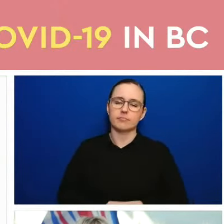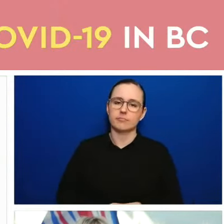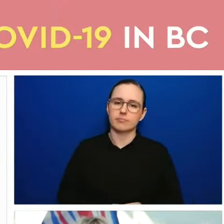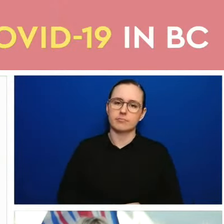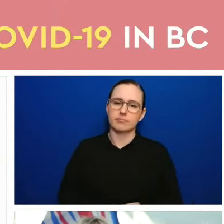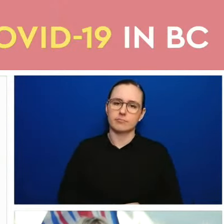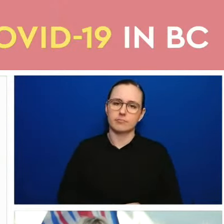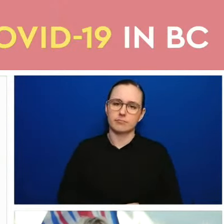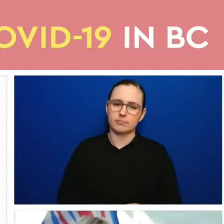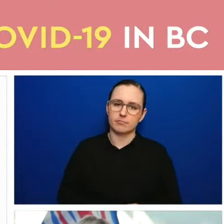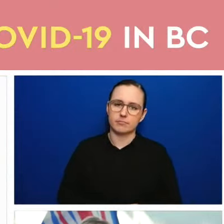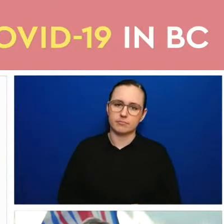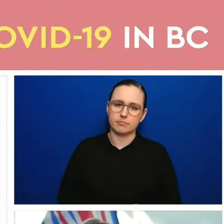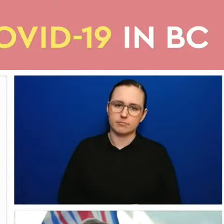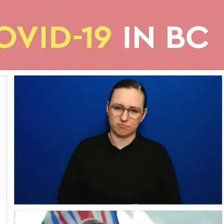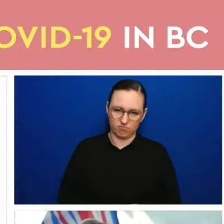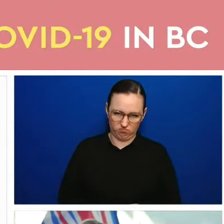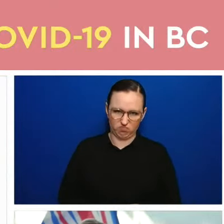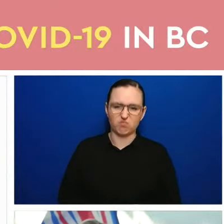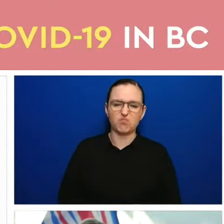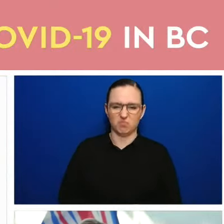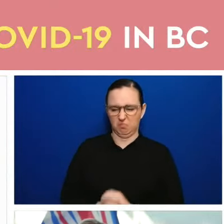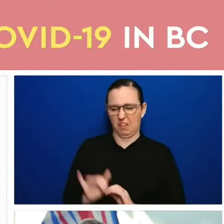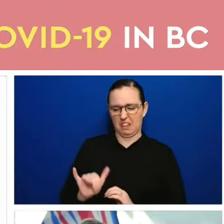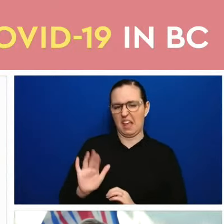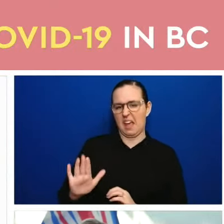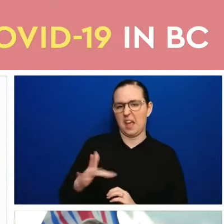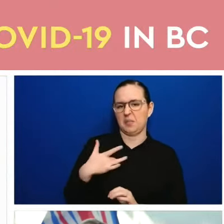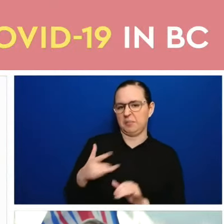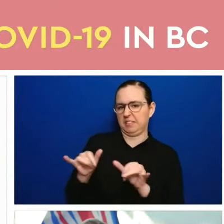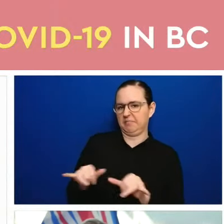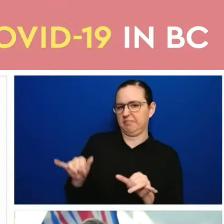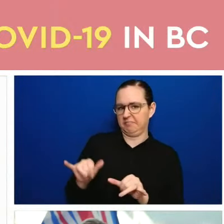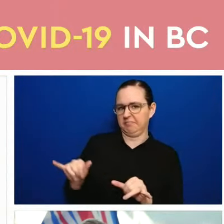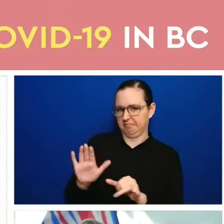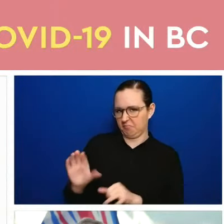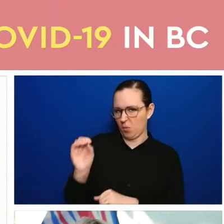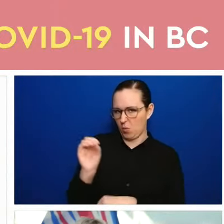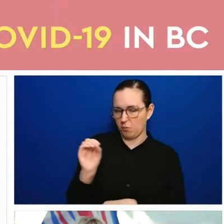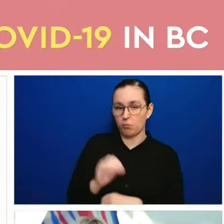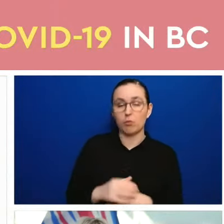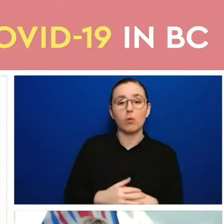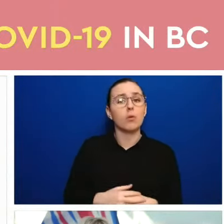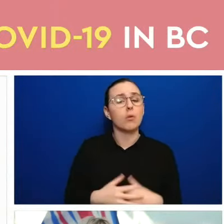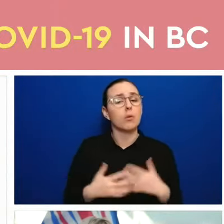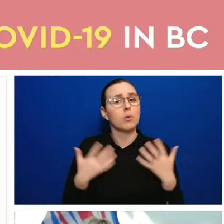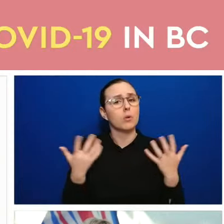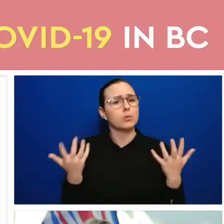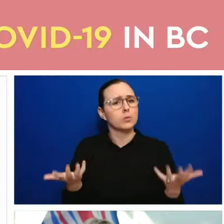seeing in those who we don't yet have the variant of concern